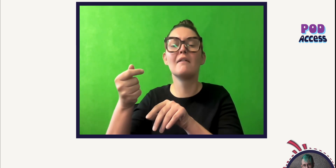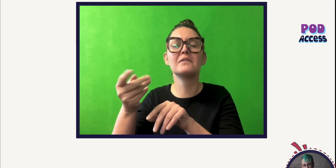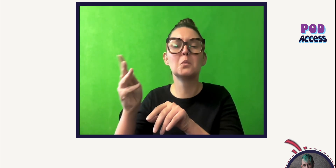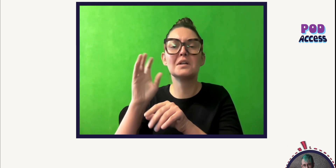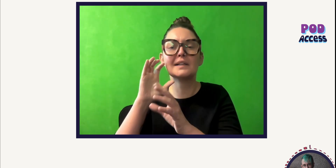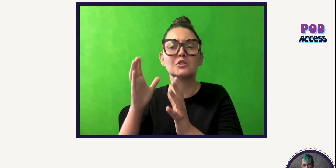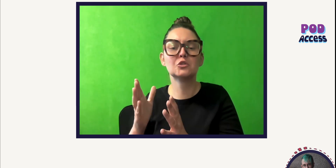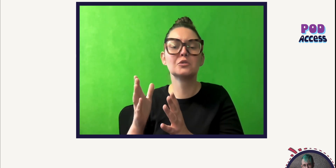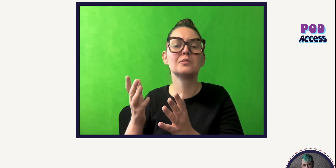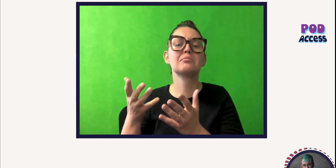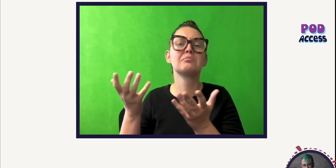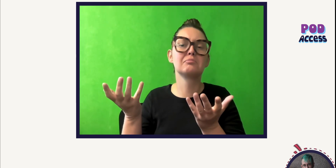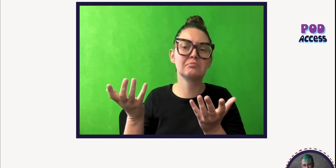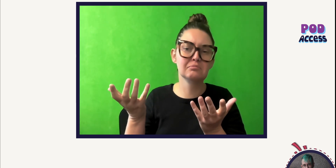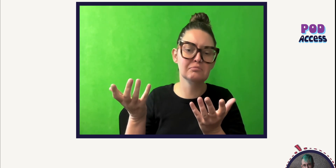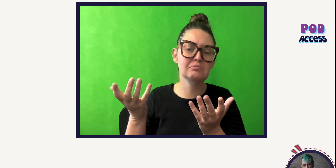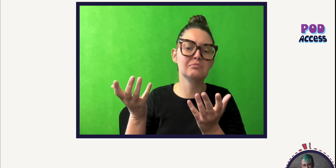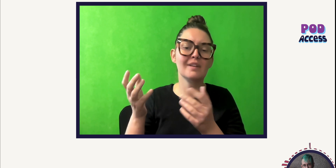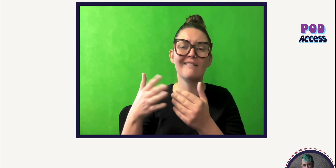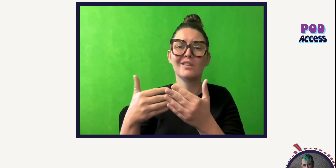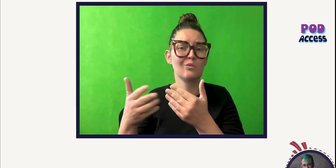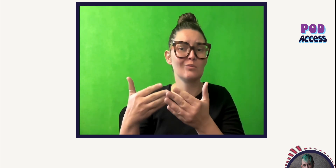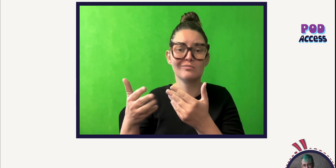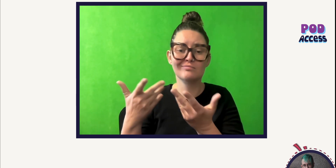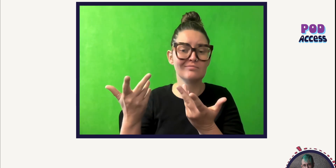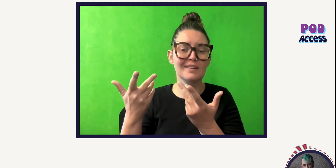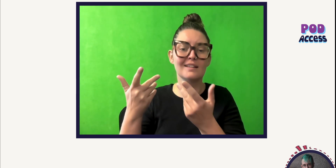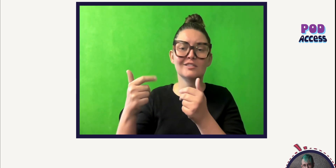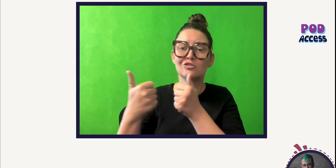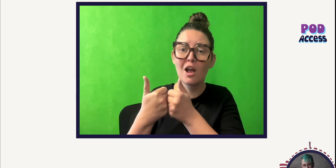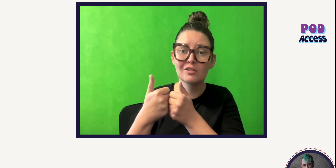Even then, if it's challenged ableism or internalized ableism